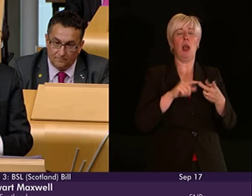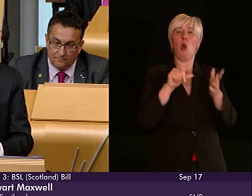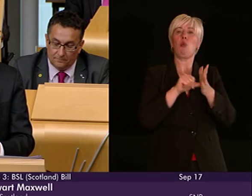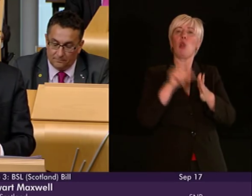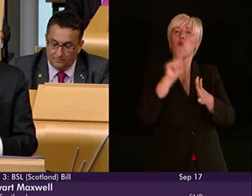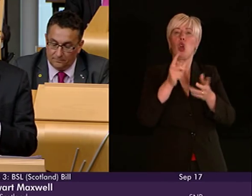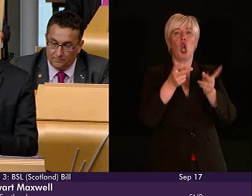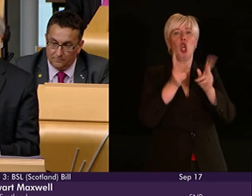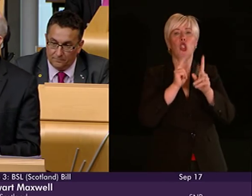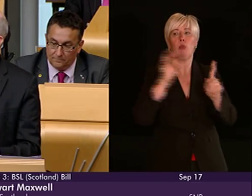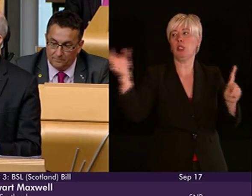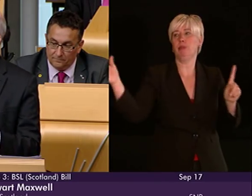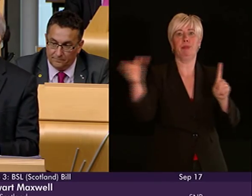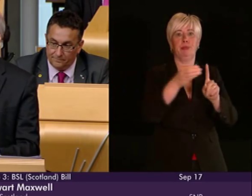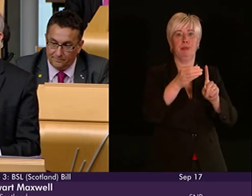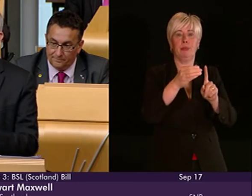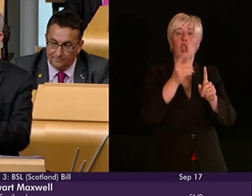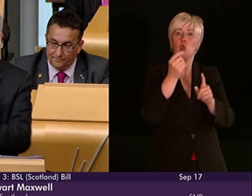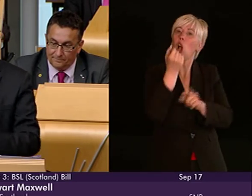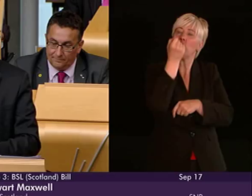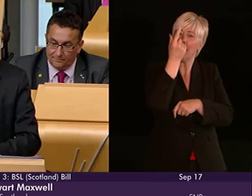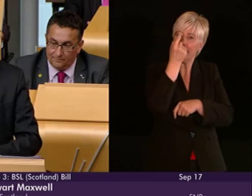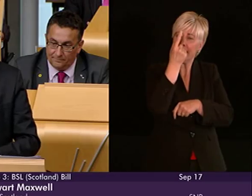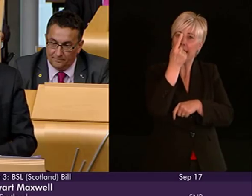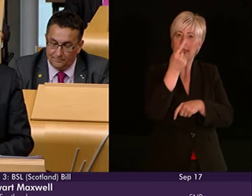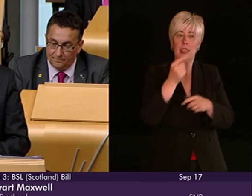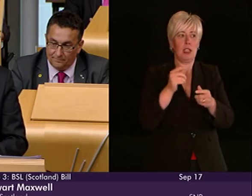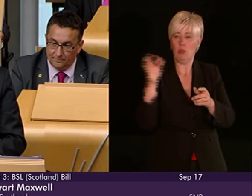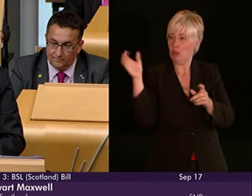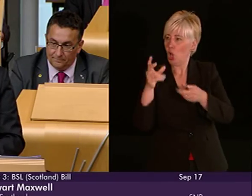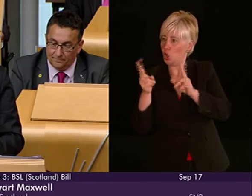interpreter who was available on the day when he and I were available.